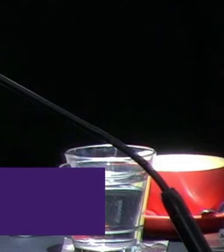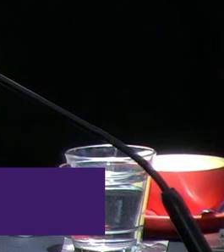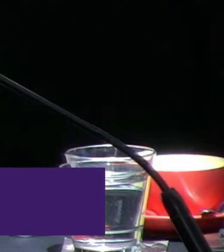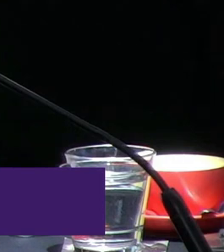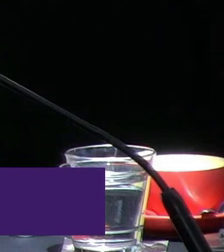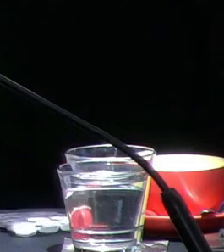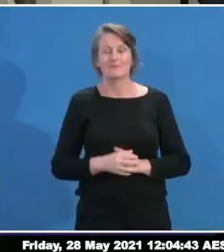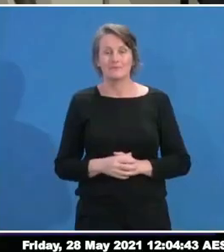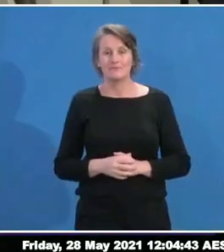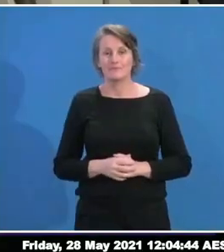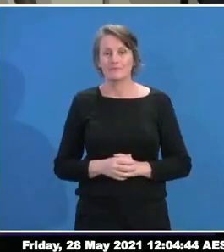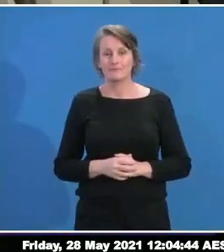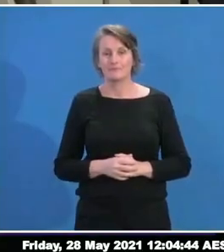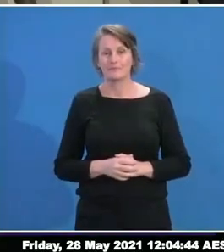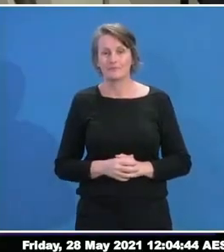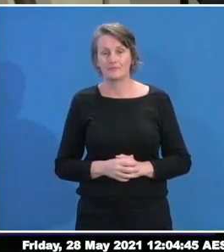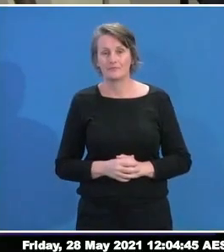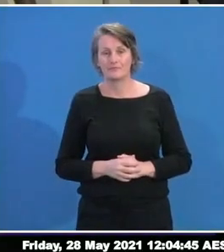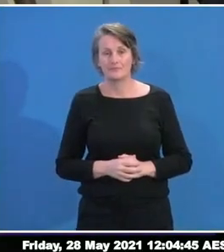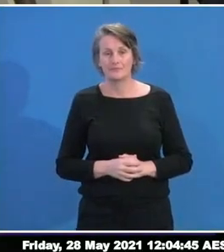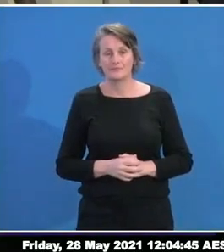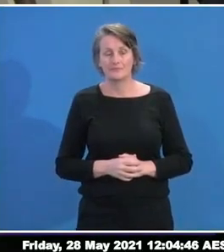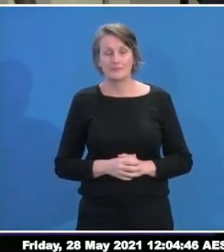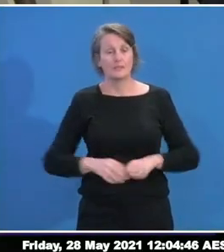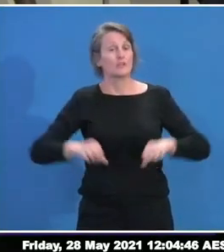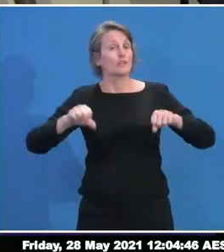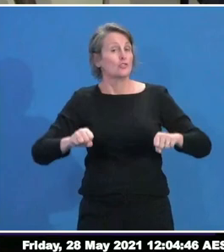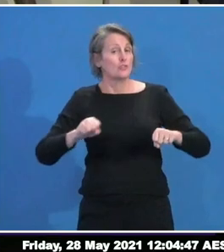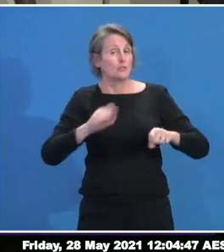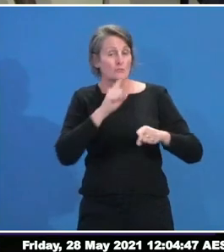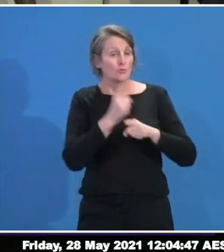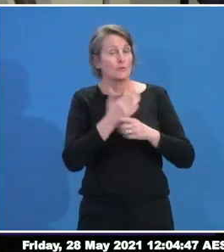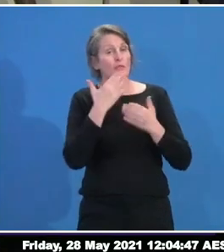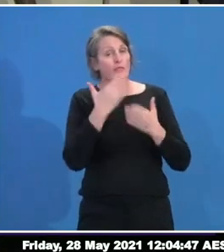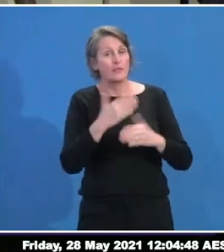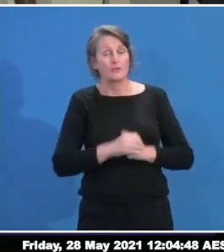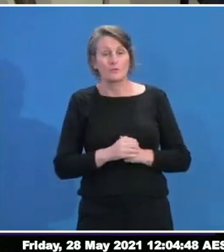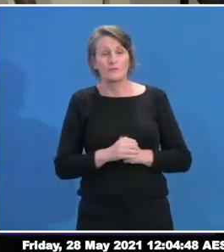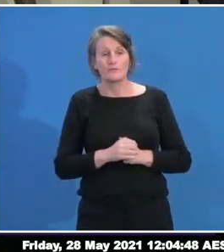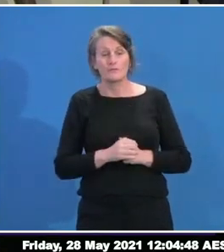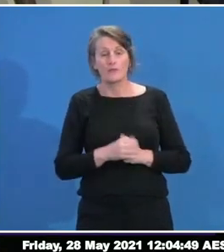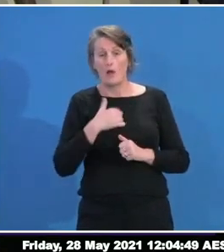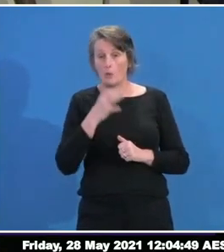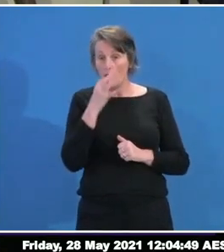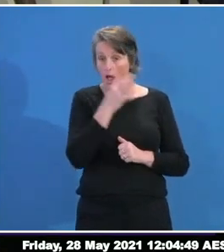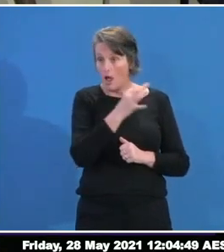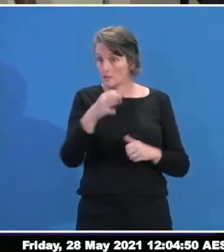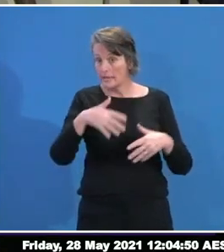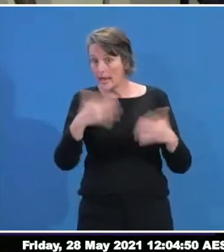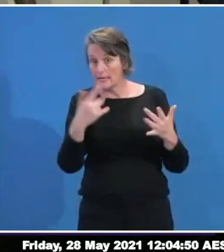COMMISSIONER McEWIN: Thank you. Yes, thank you. Before asking Mr Duggan, I will ask whether any other parties represented